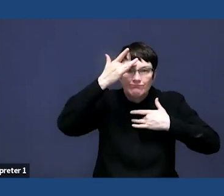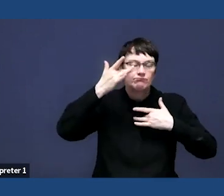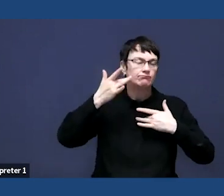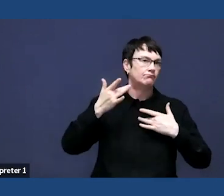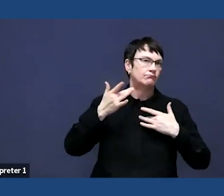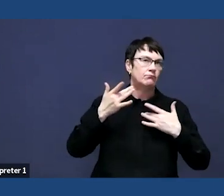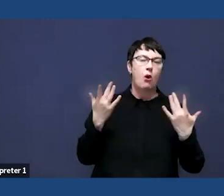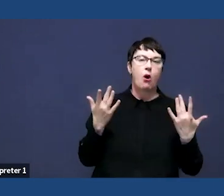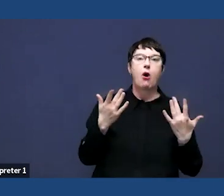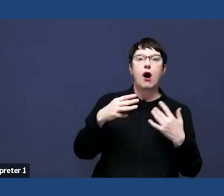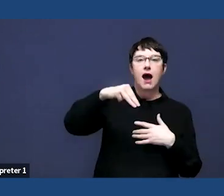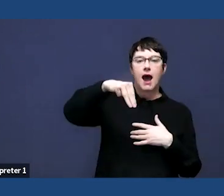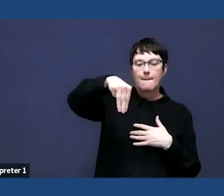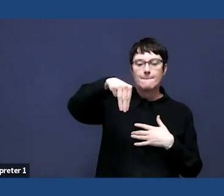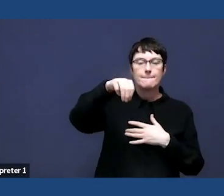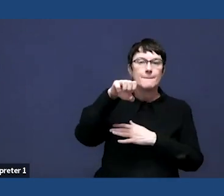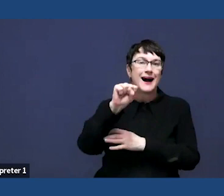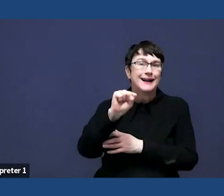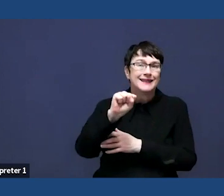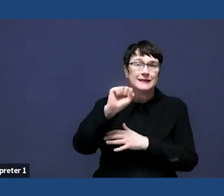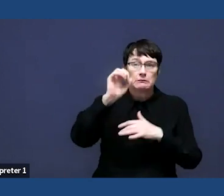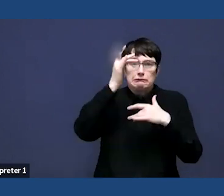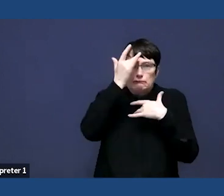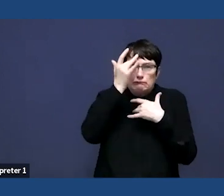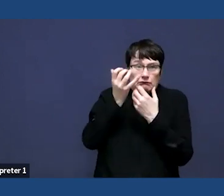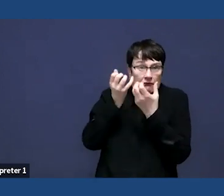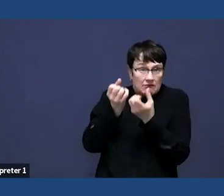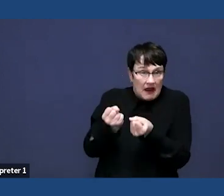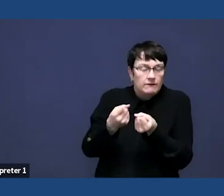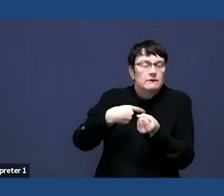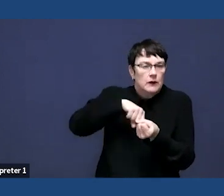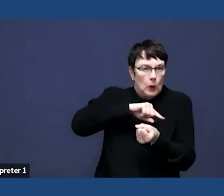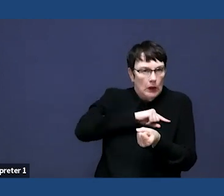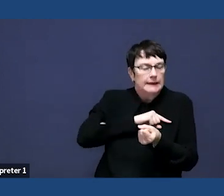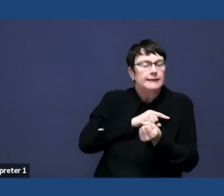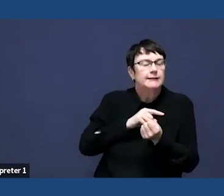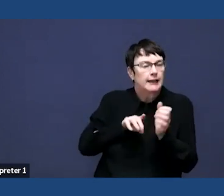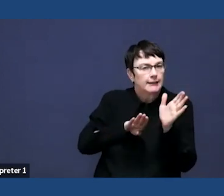One of the issues that I think that we are really focusing in on when we started in 2017